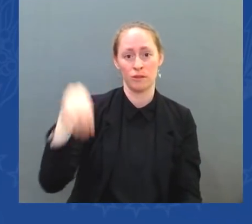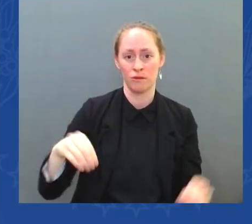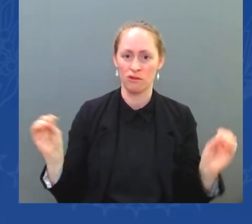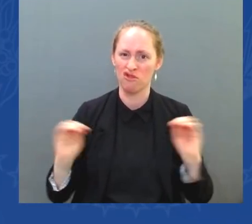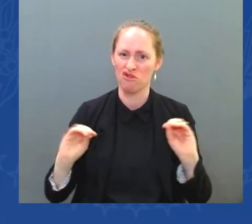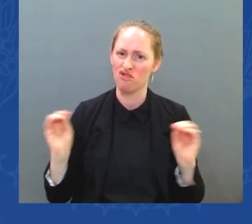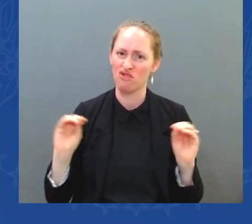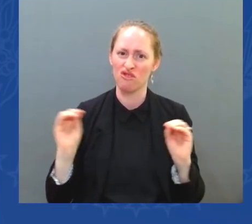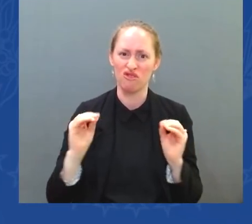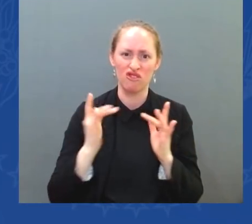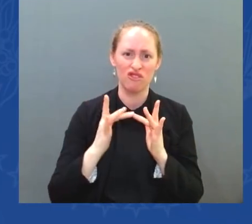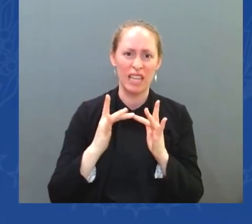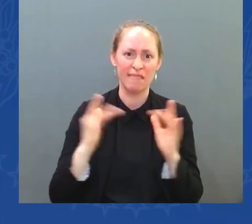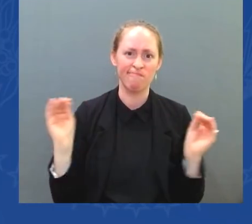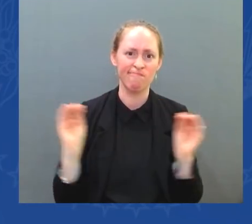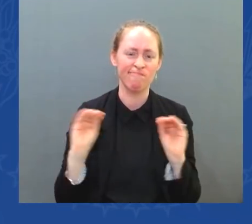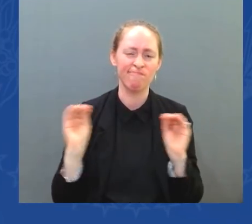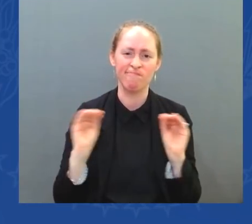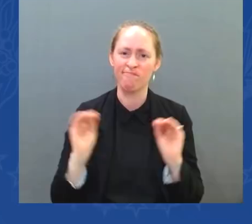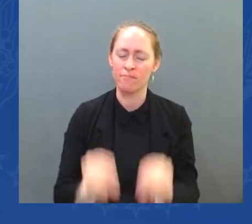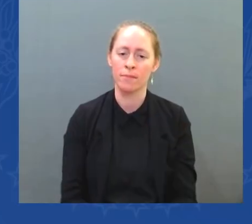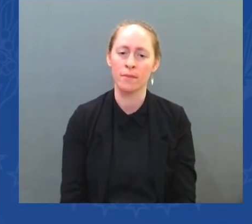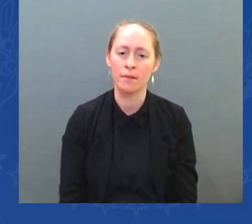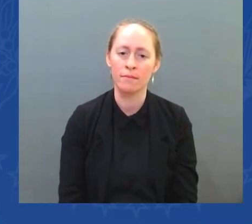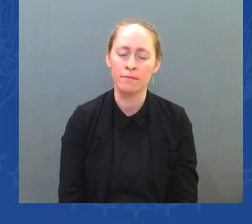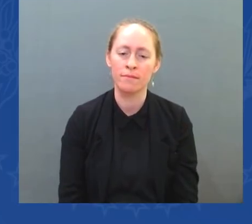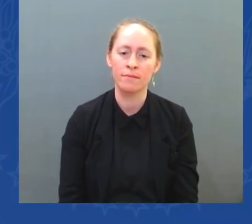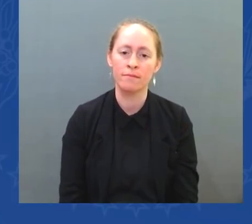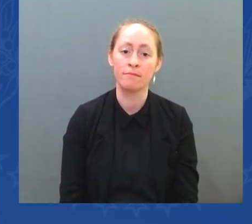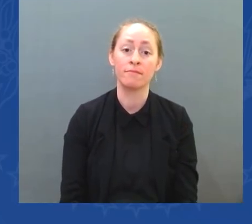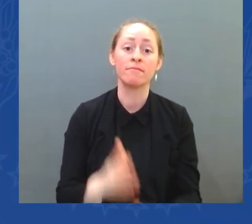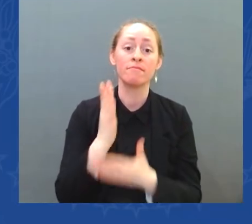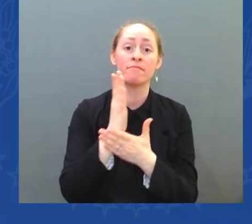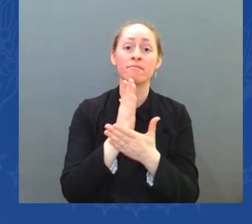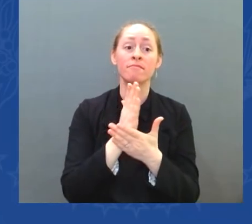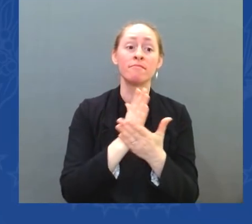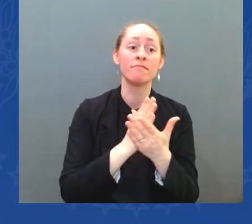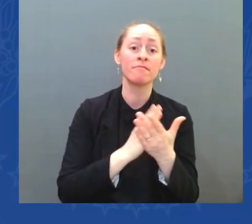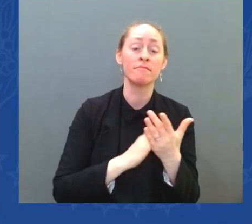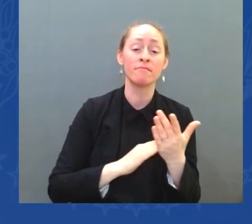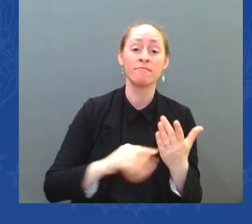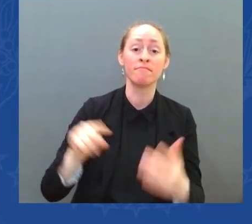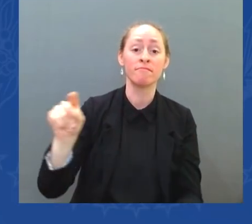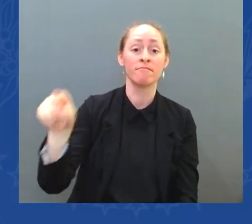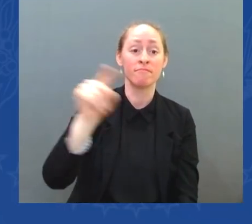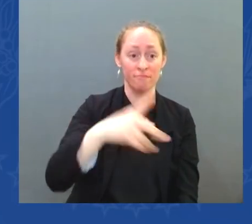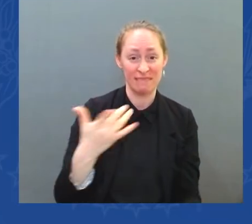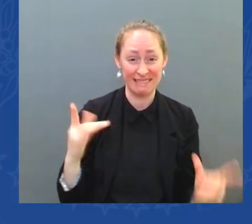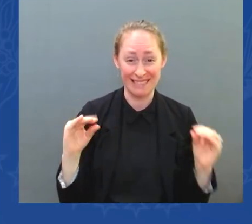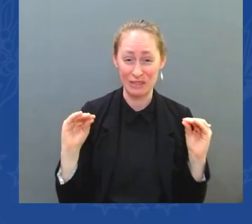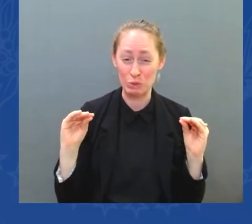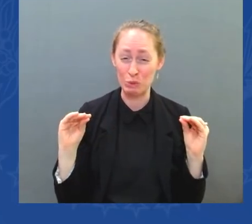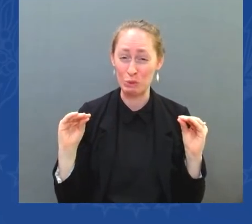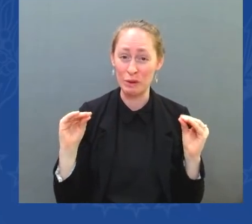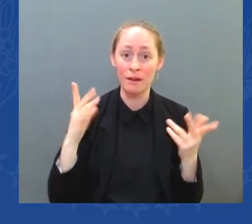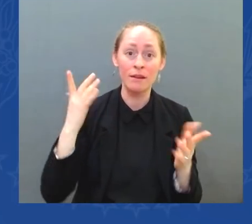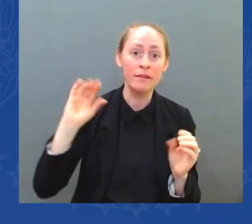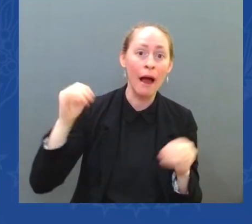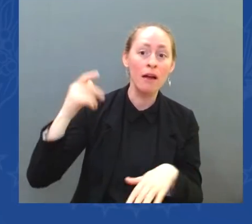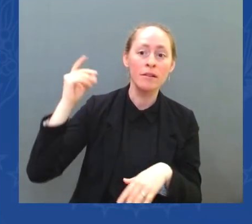infrastructure at all. Zero in this state. And the law will make high-speed Internet affordable and available everywhere in Iowa.